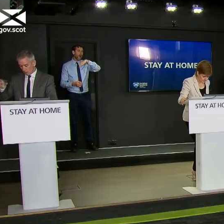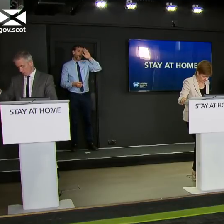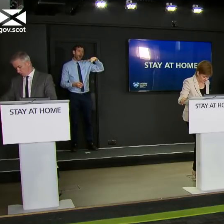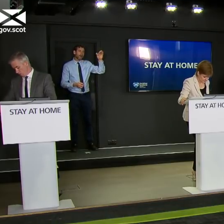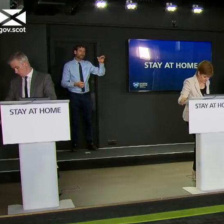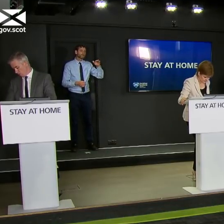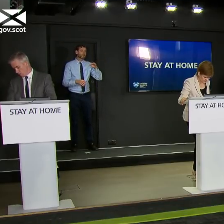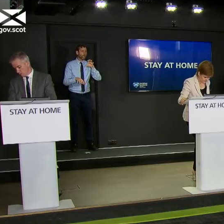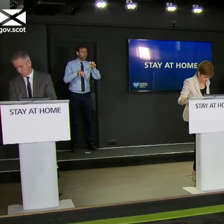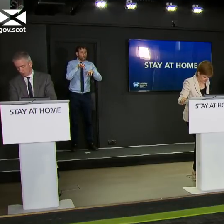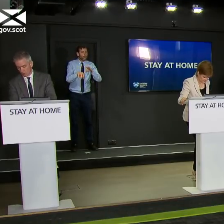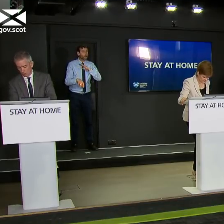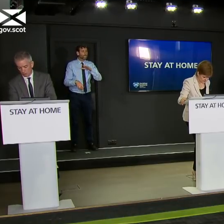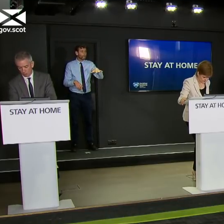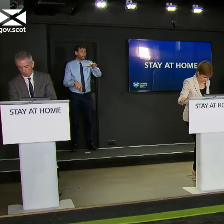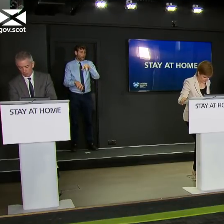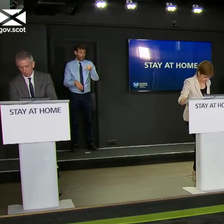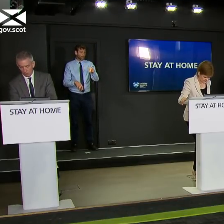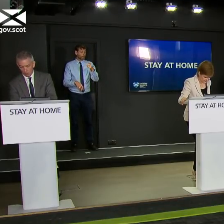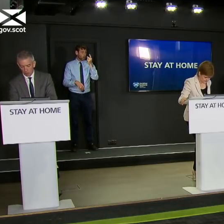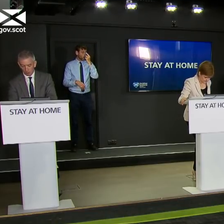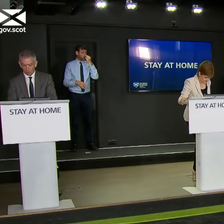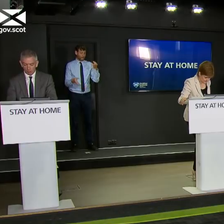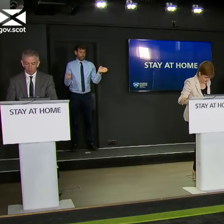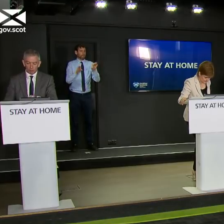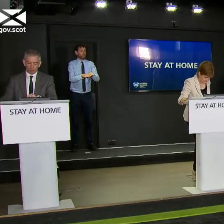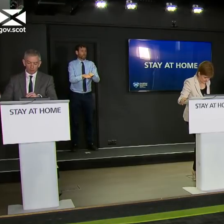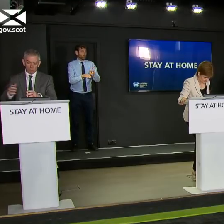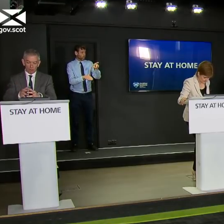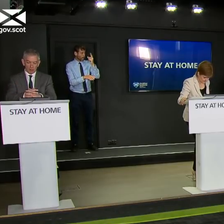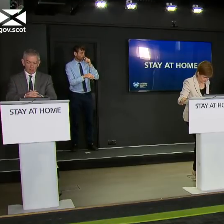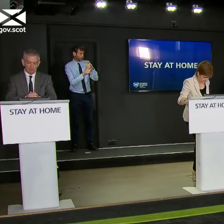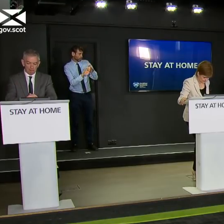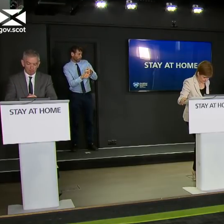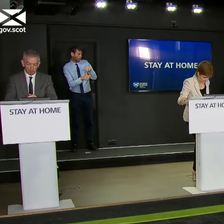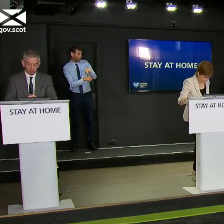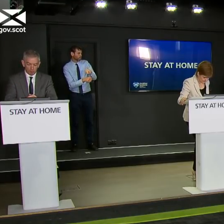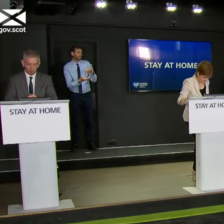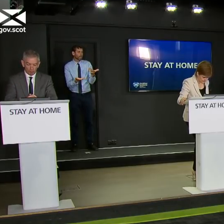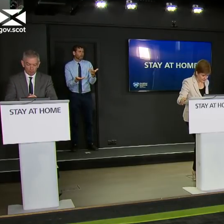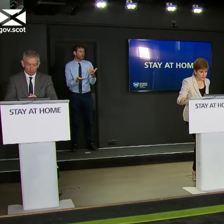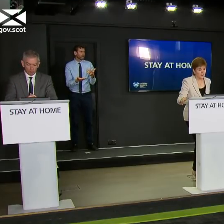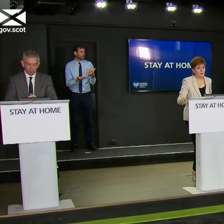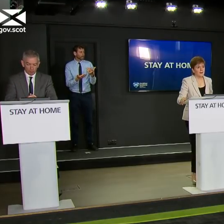which is said to be 'heading towards extinction'. Are you able to give us any more details on that?